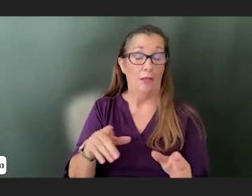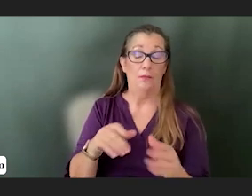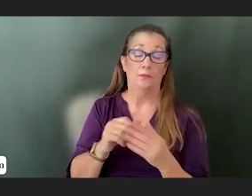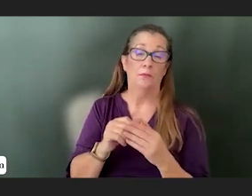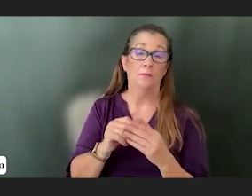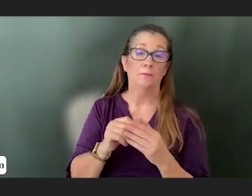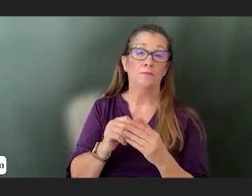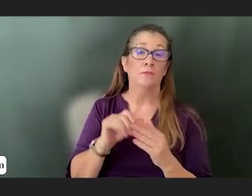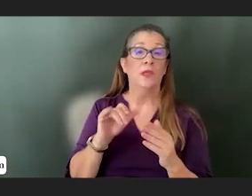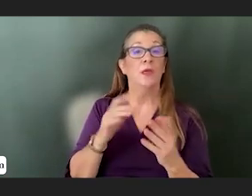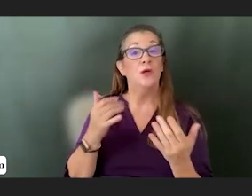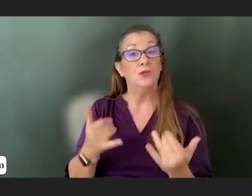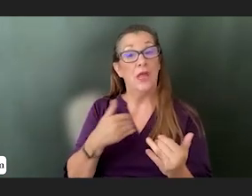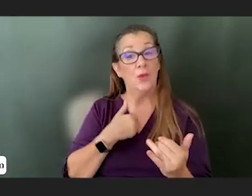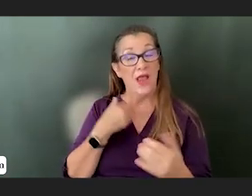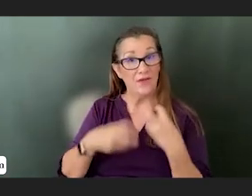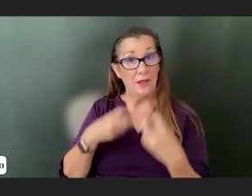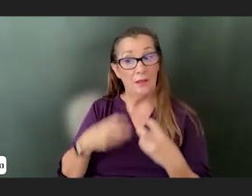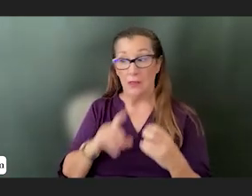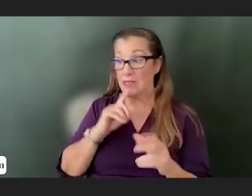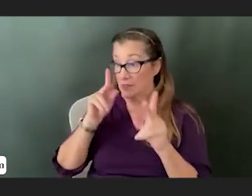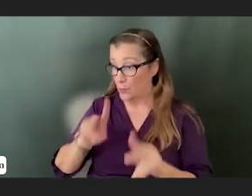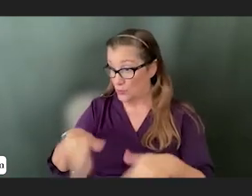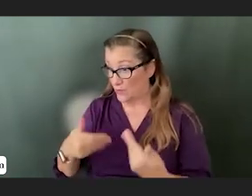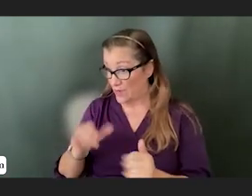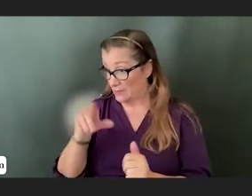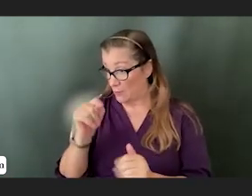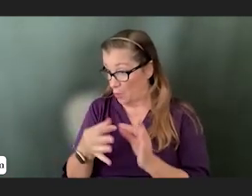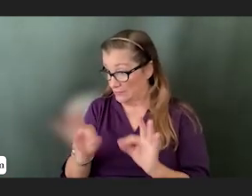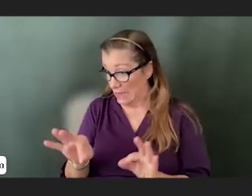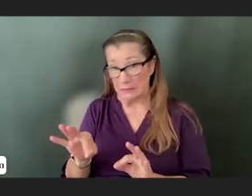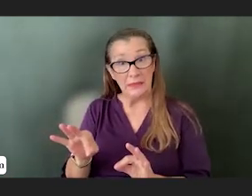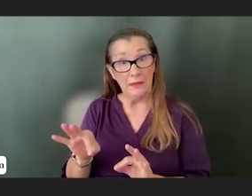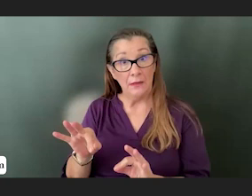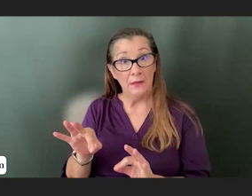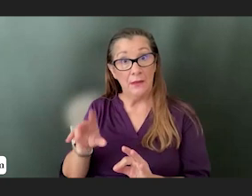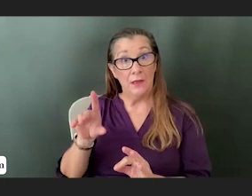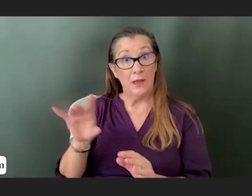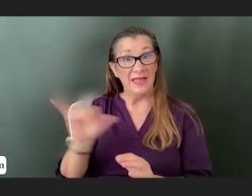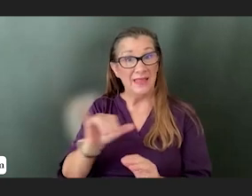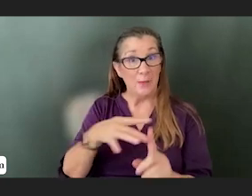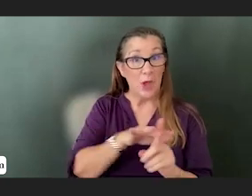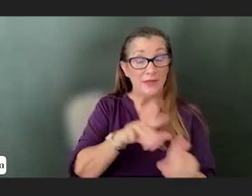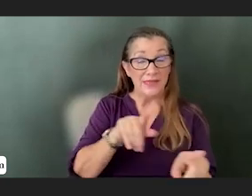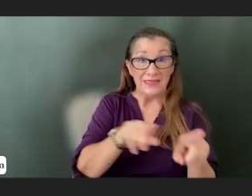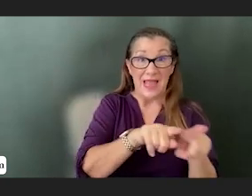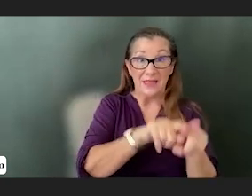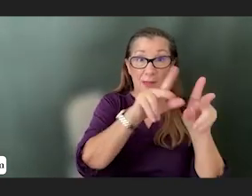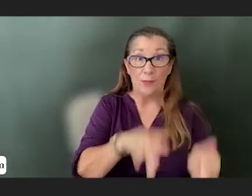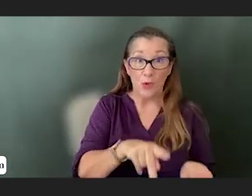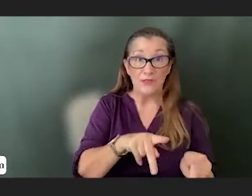Which brings us to a dilemma. Is a person providing the alt text, viewing it in the same context as the person prepping the content?